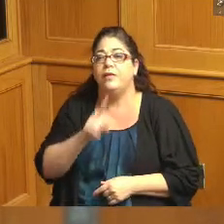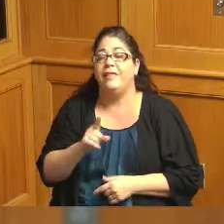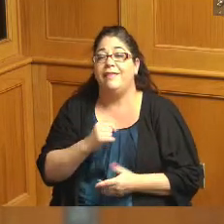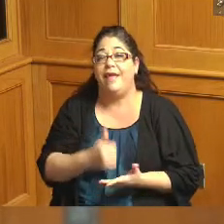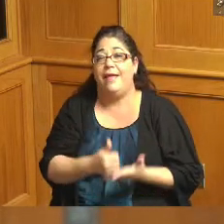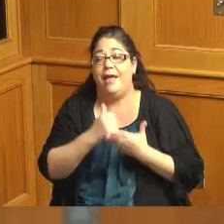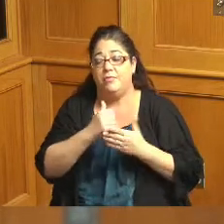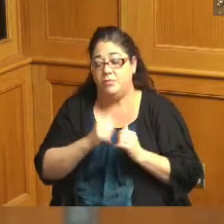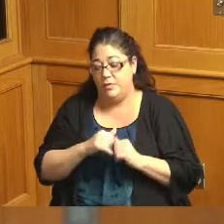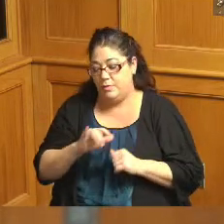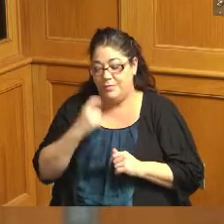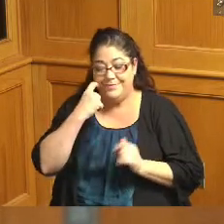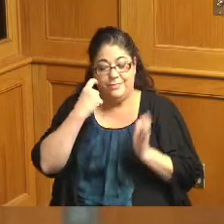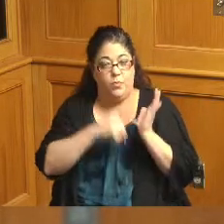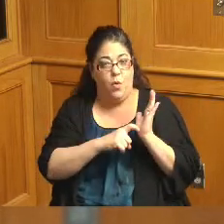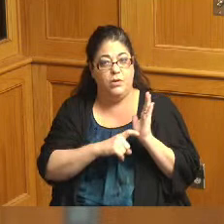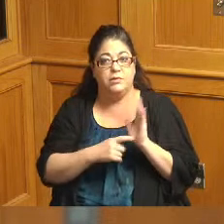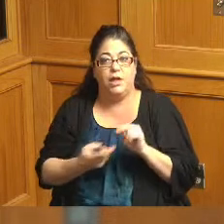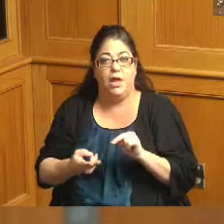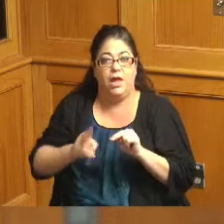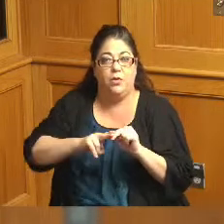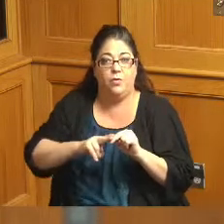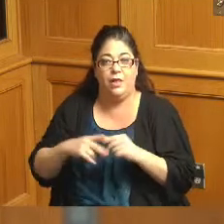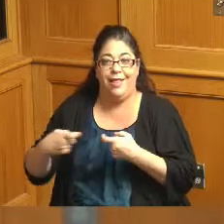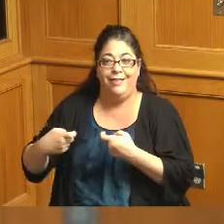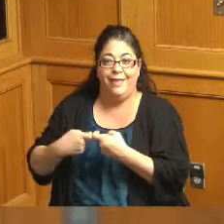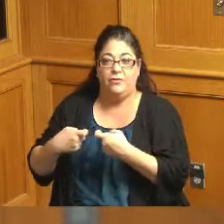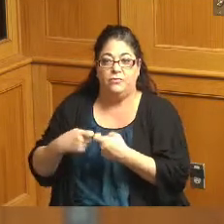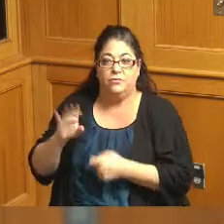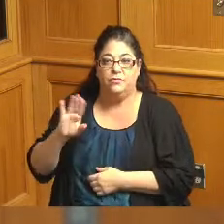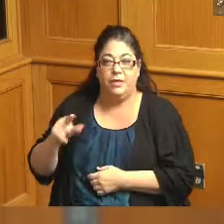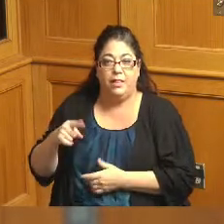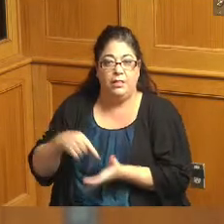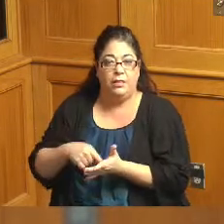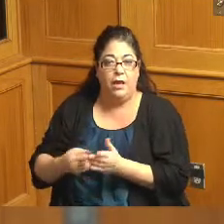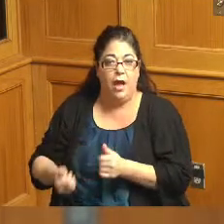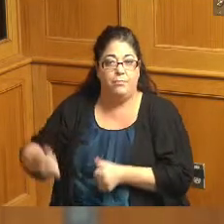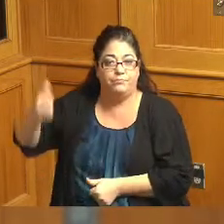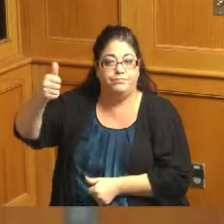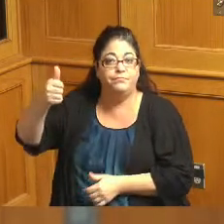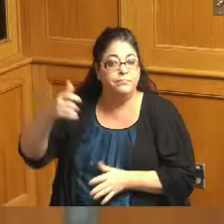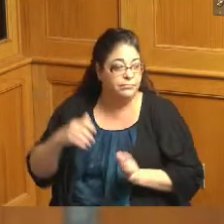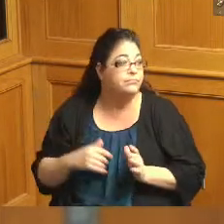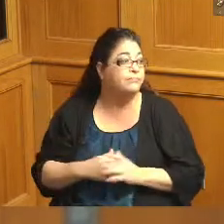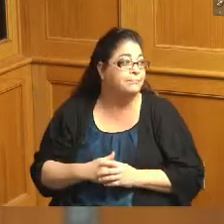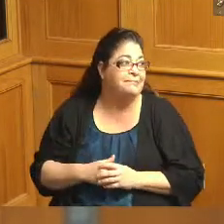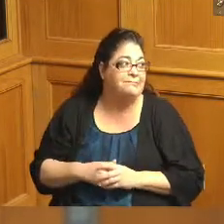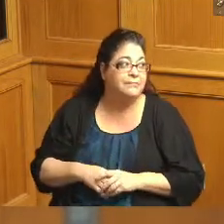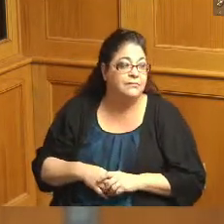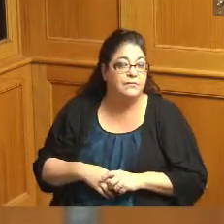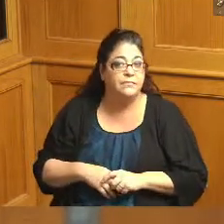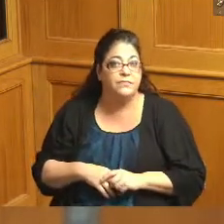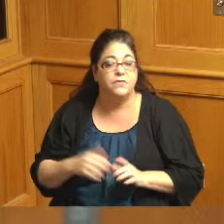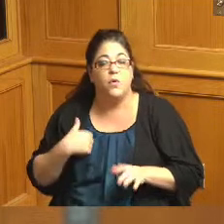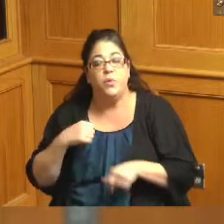we've just noticed an increase in our electric Bell so we are actually working with with John